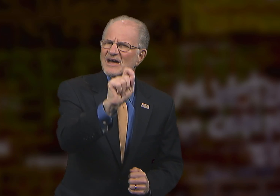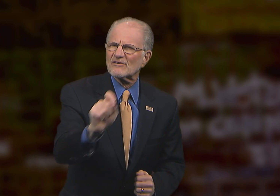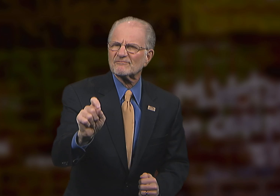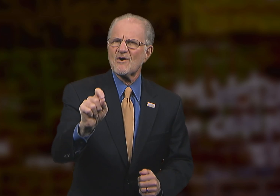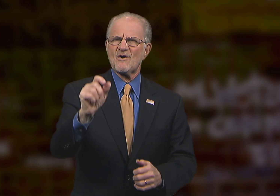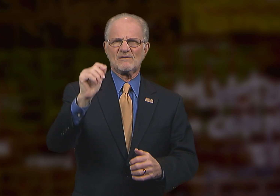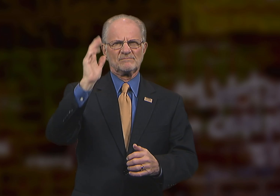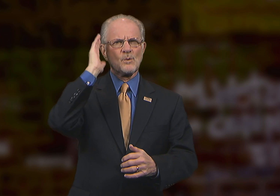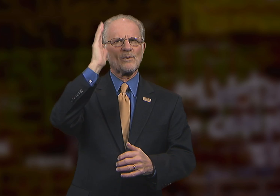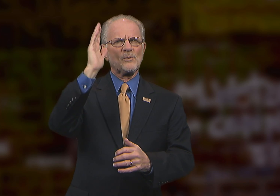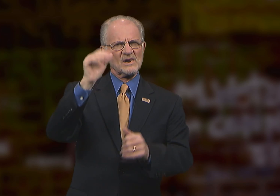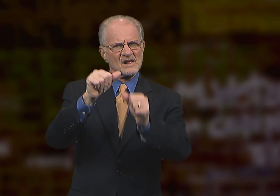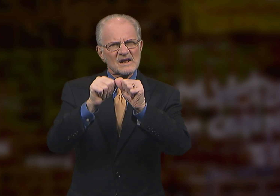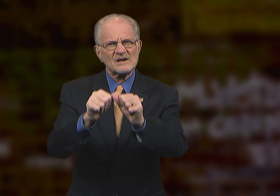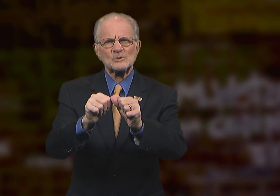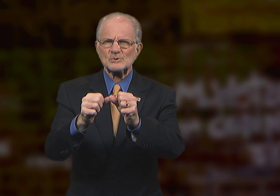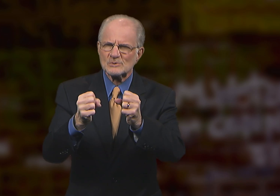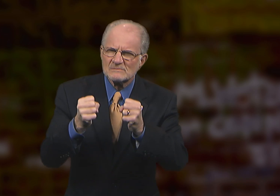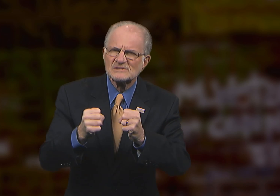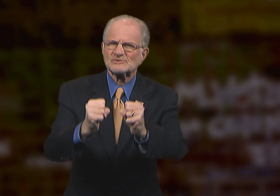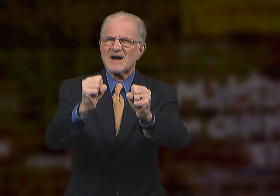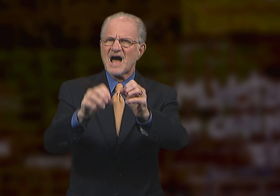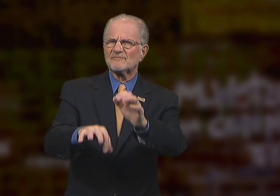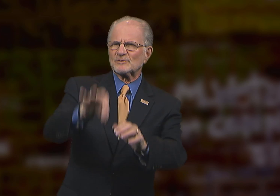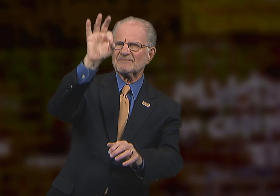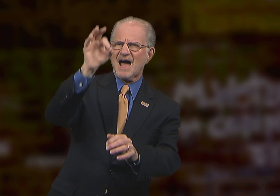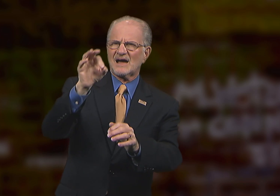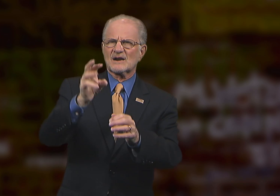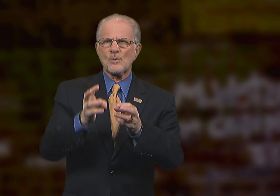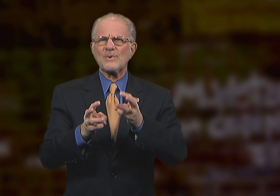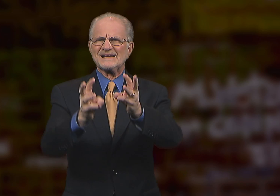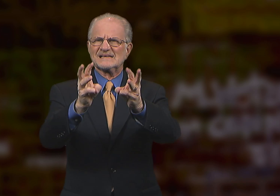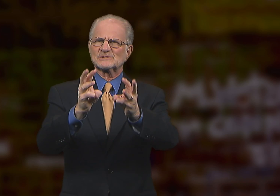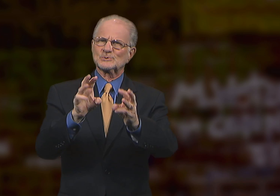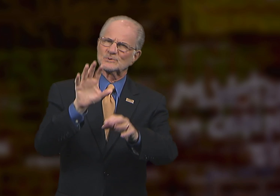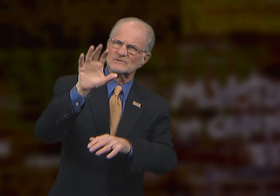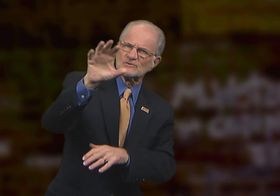Therefore, we will continue to strive to find ways to reach out to you.